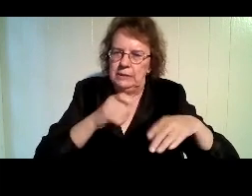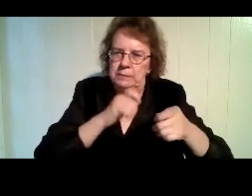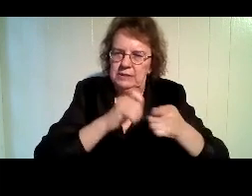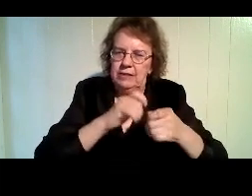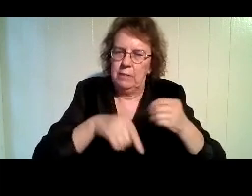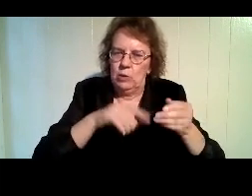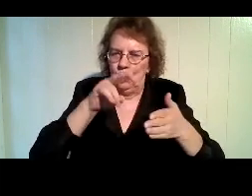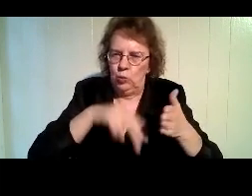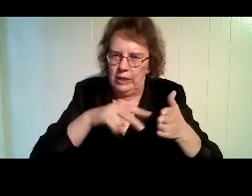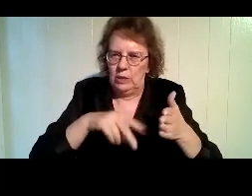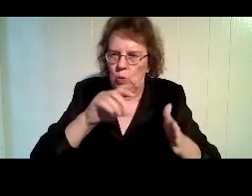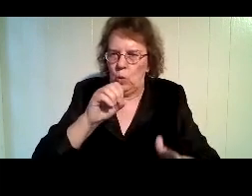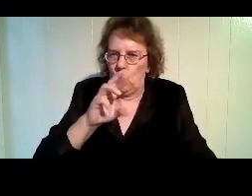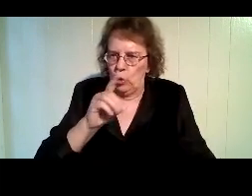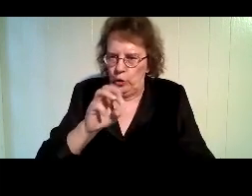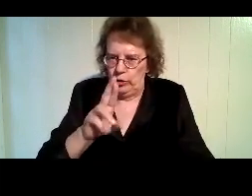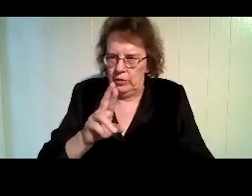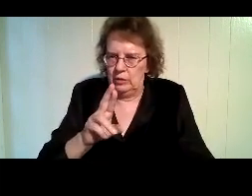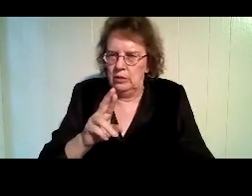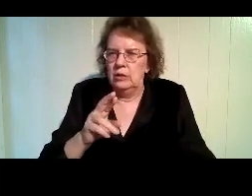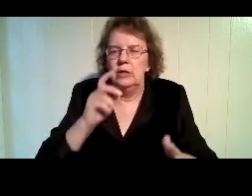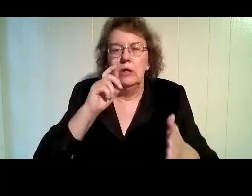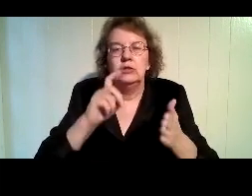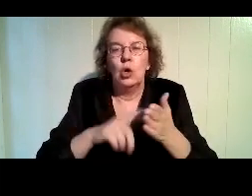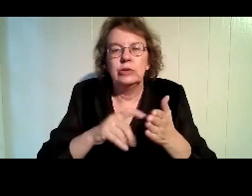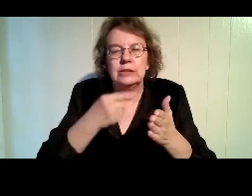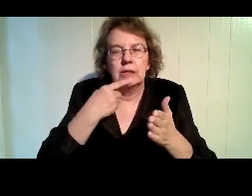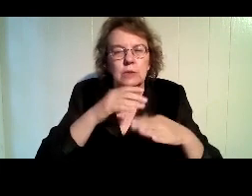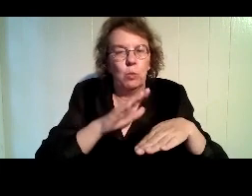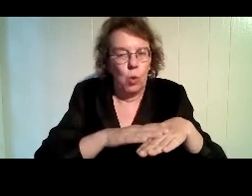order. So notice it says warnings. I don't know if you